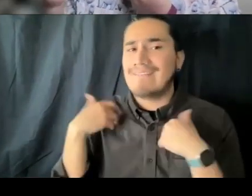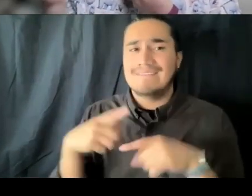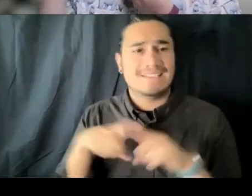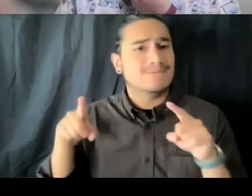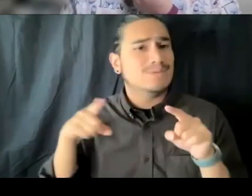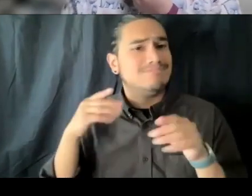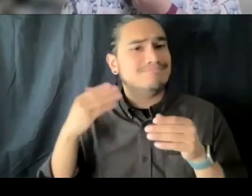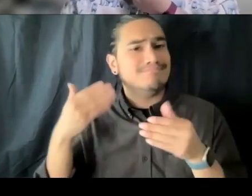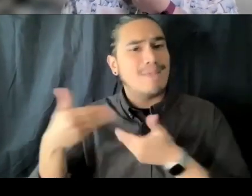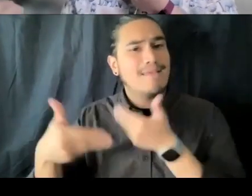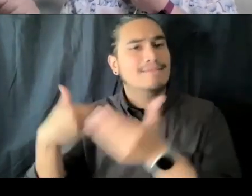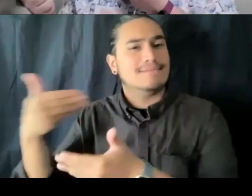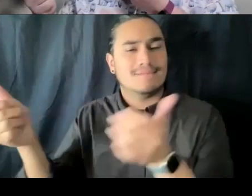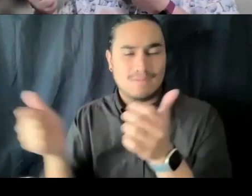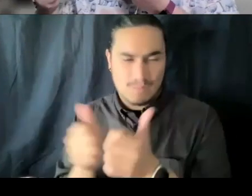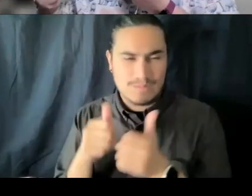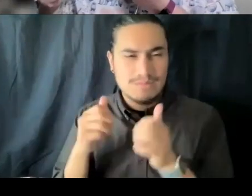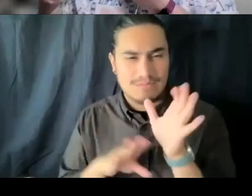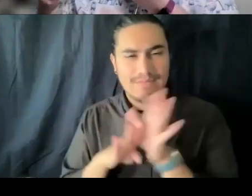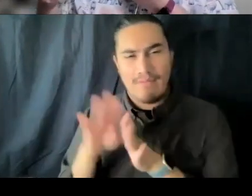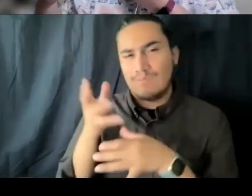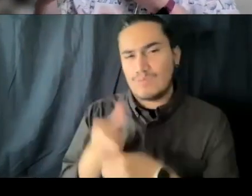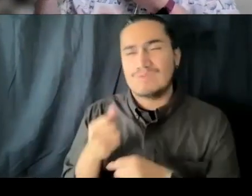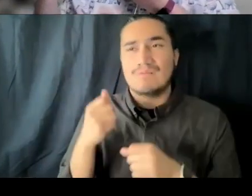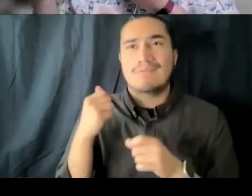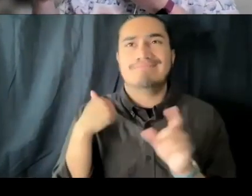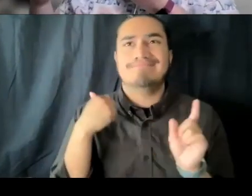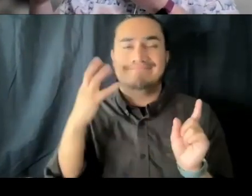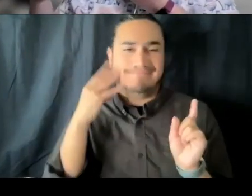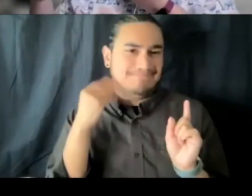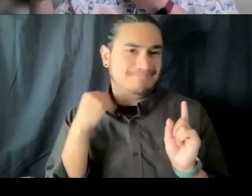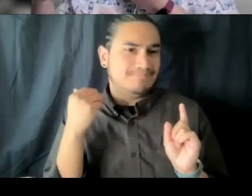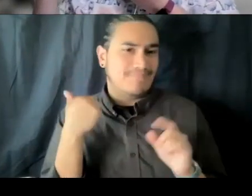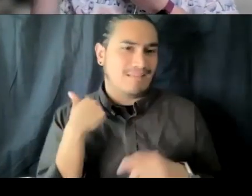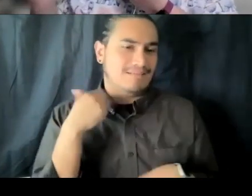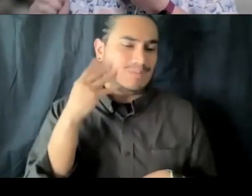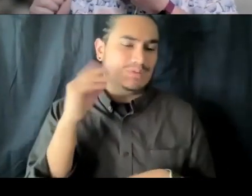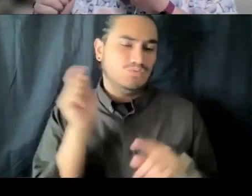I went to a training once where the person said,